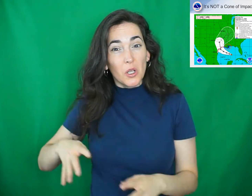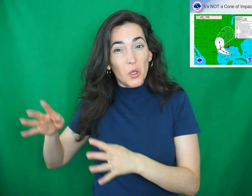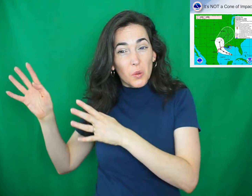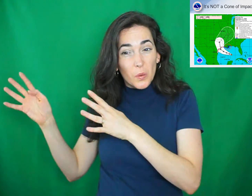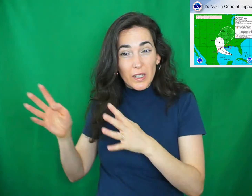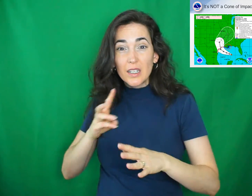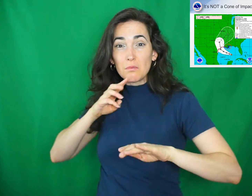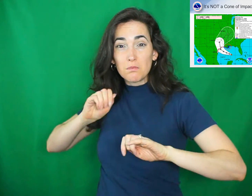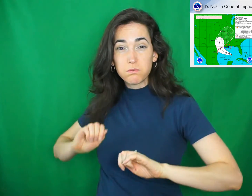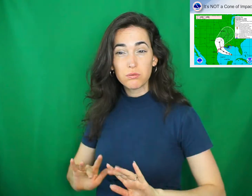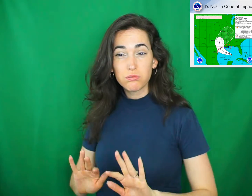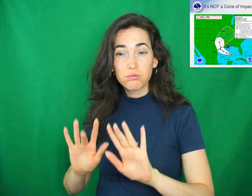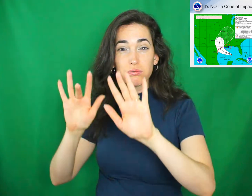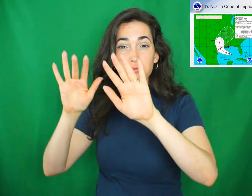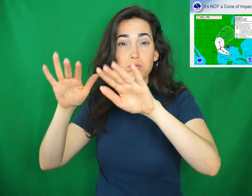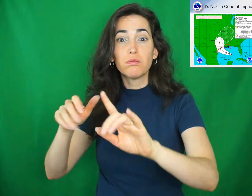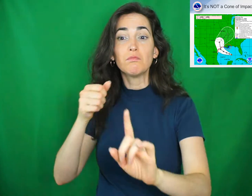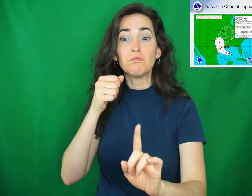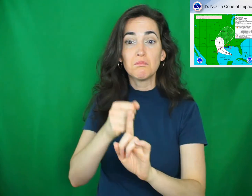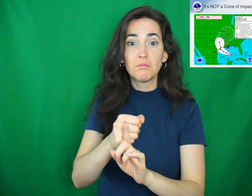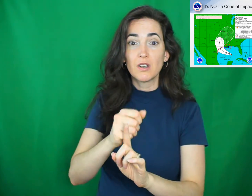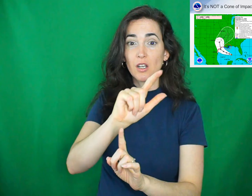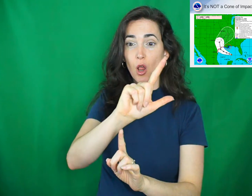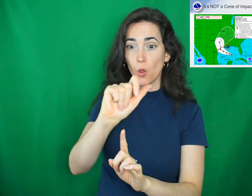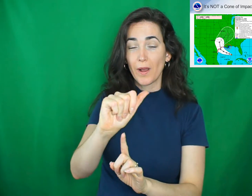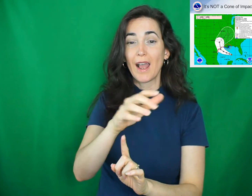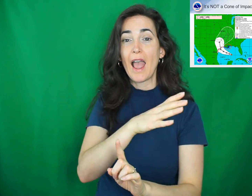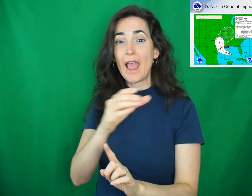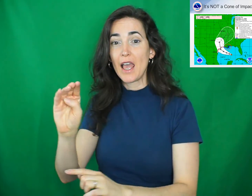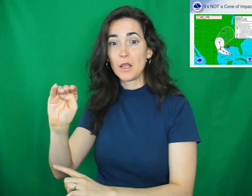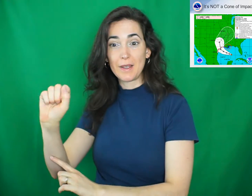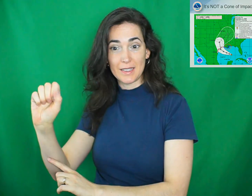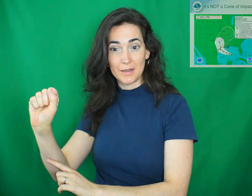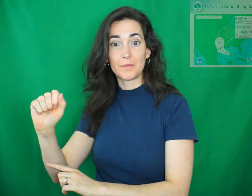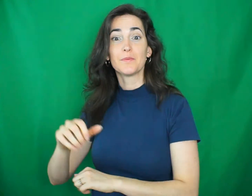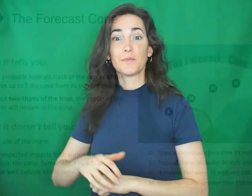However, due to Ike's large size, there were still impacts from gusty winds and storm surge.